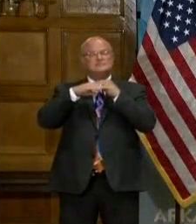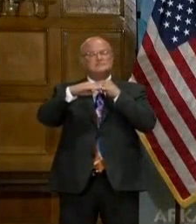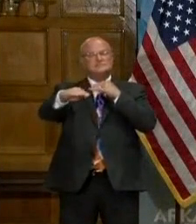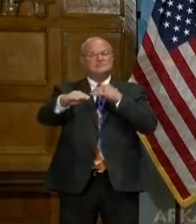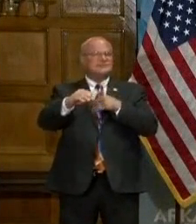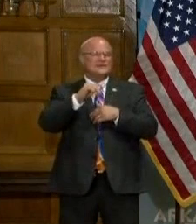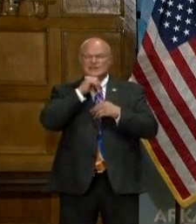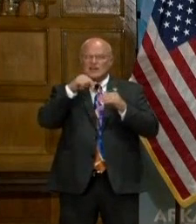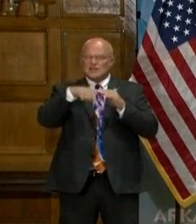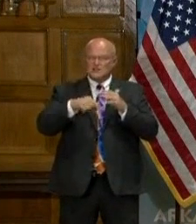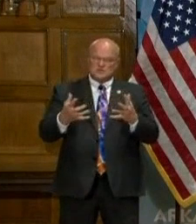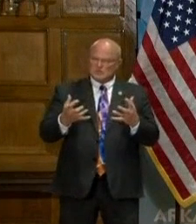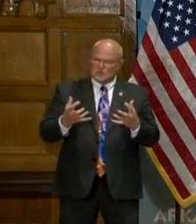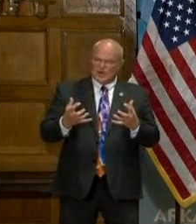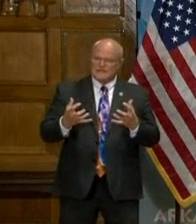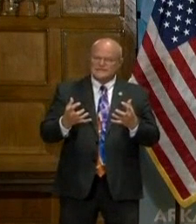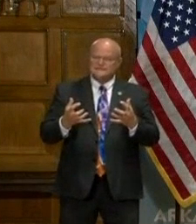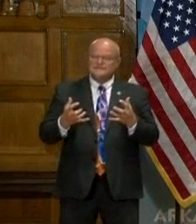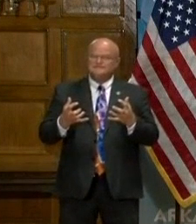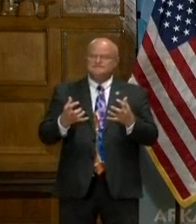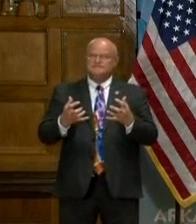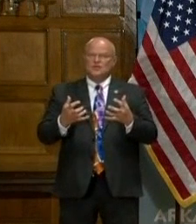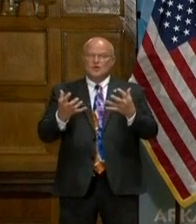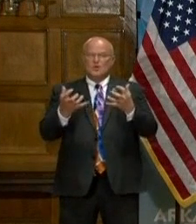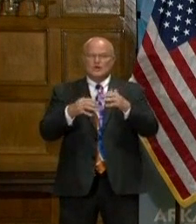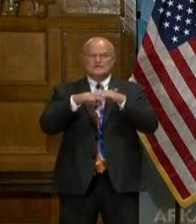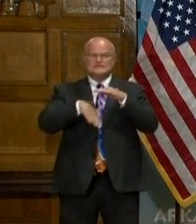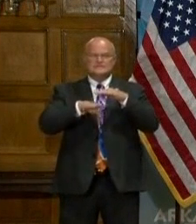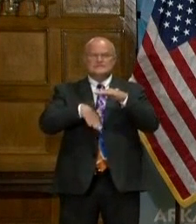WILL GO TO THE TESTING RESULTS. HERE AGAIN, YOU CAN SEE THE